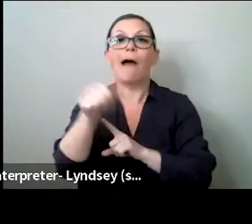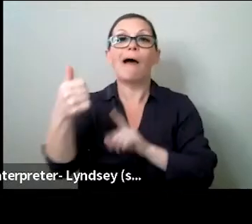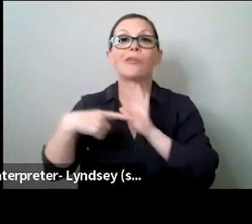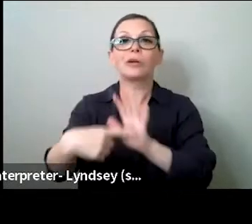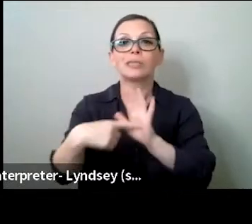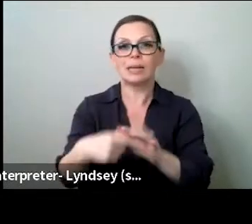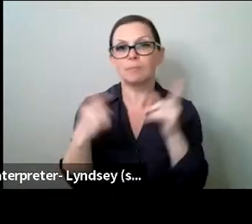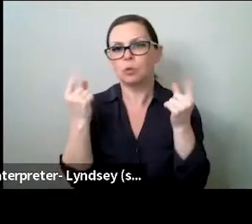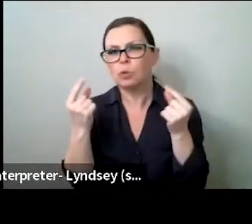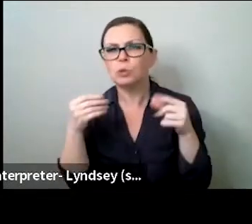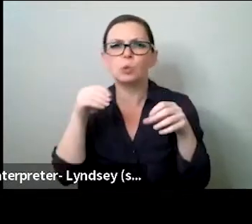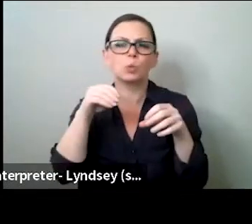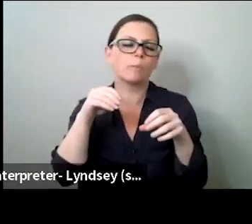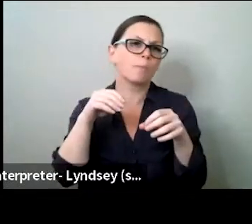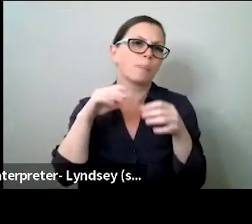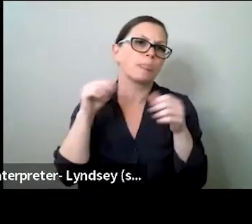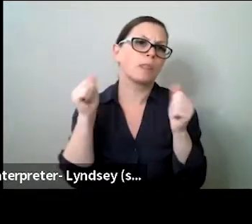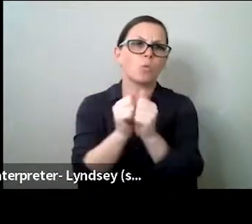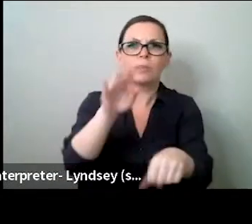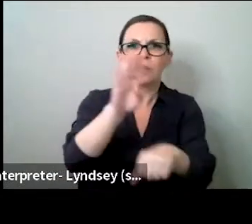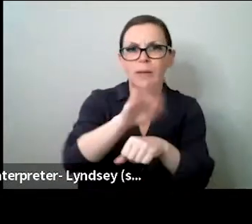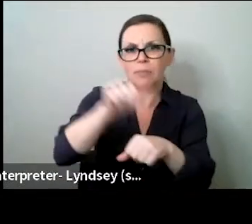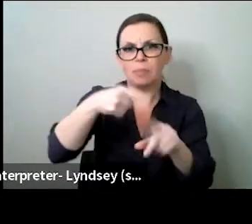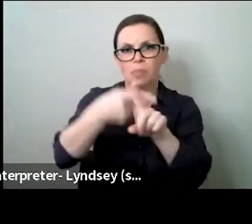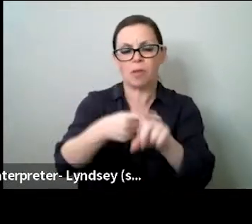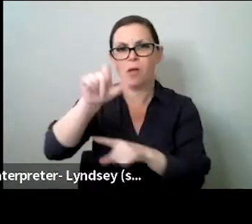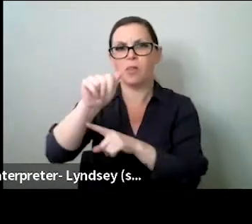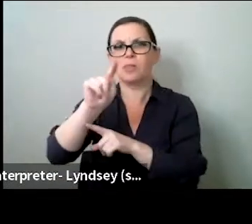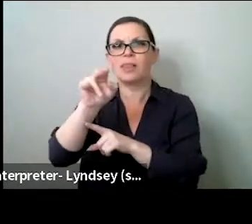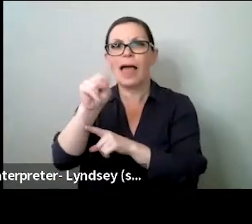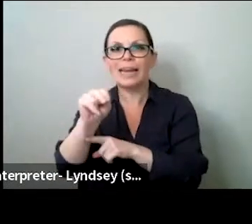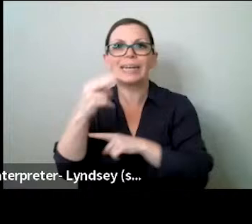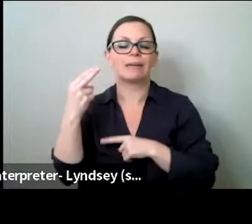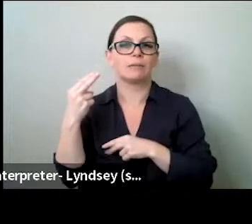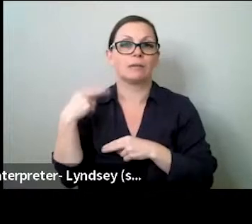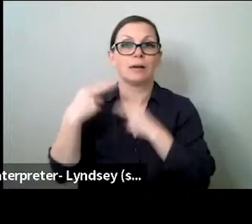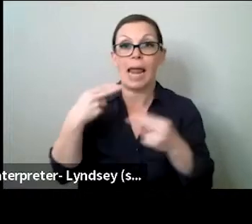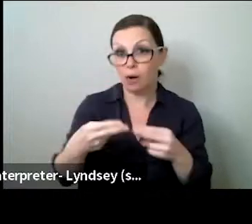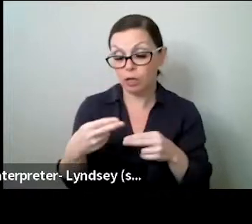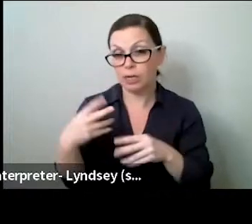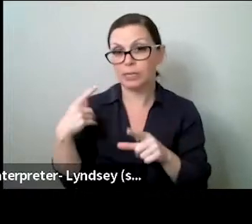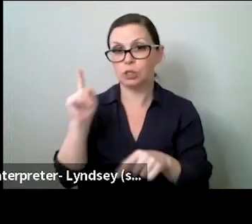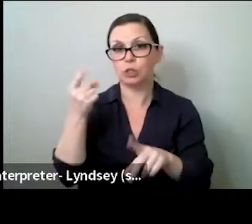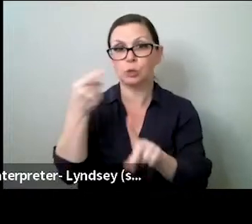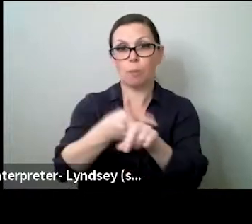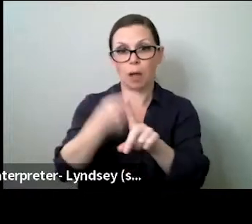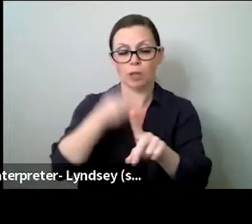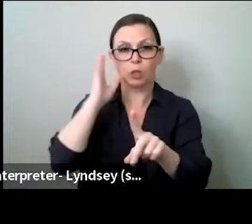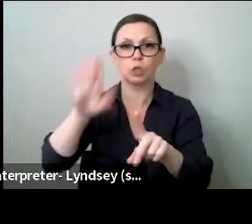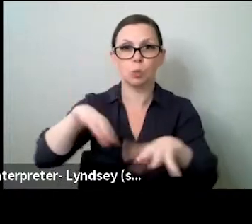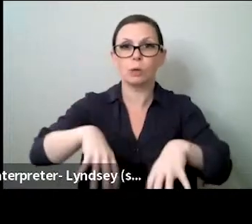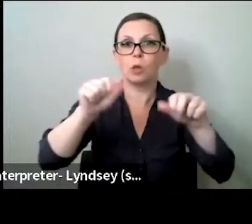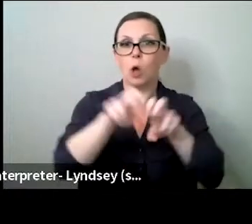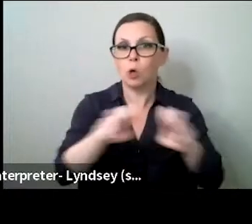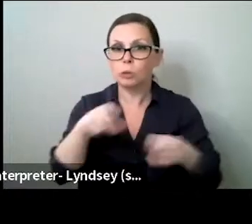in the business, this month is Latin Heritage Month, so we have a panel coming up, which you can join live